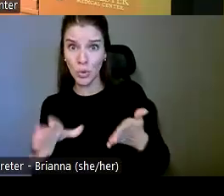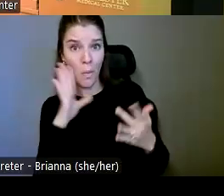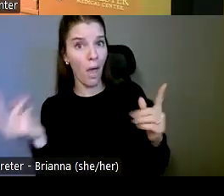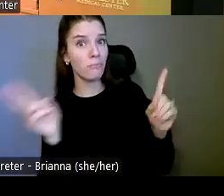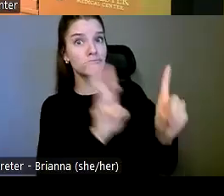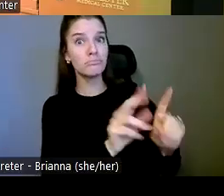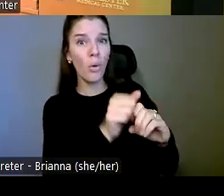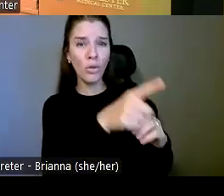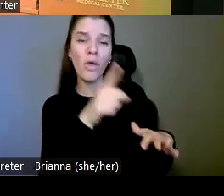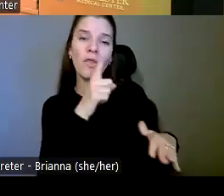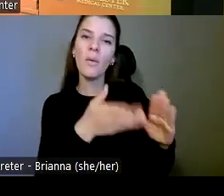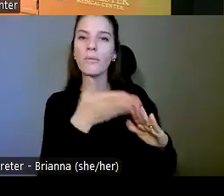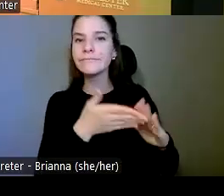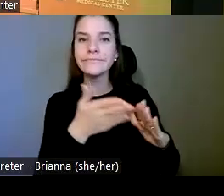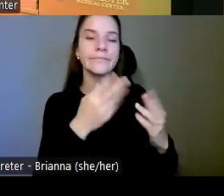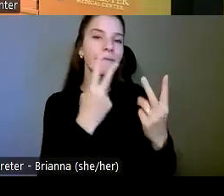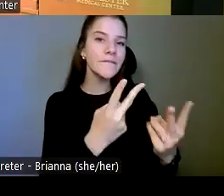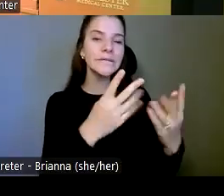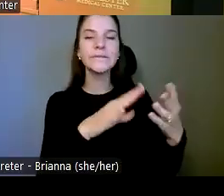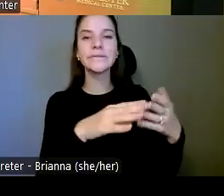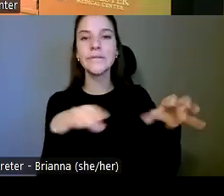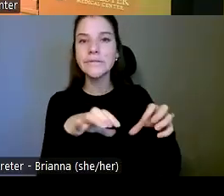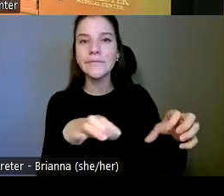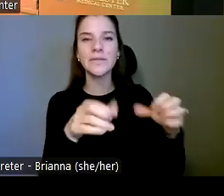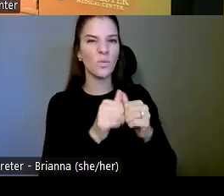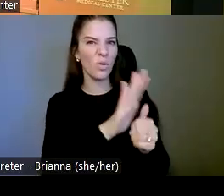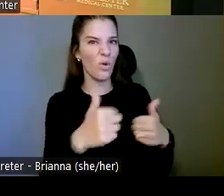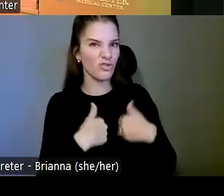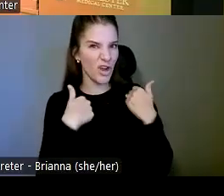and they're going to do visits oneonone with your nursing home residents who never get re